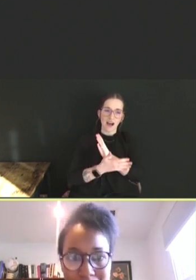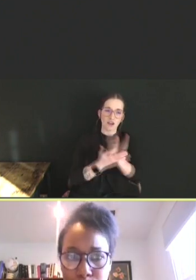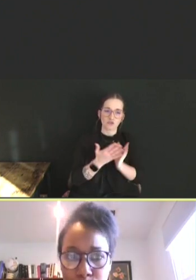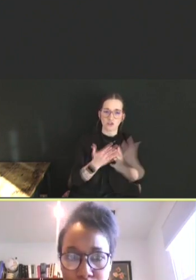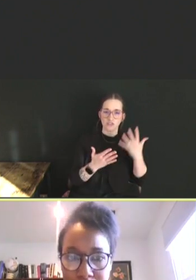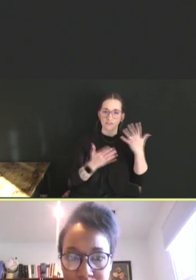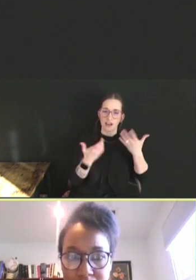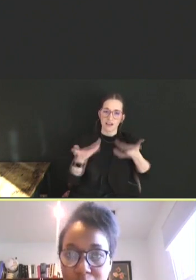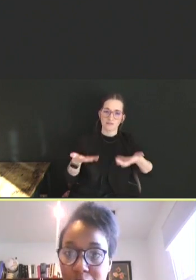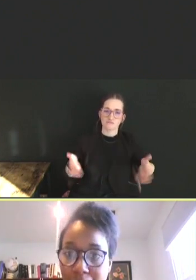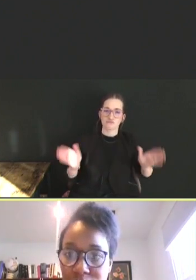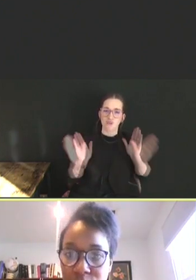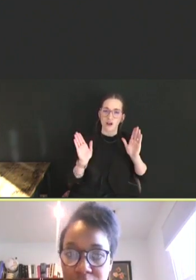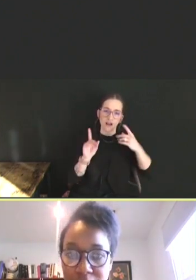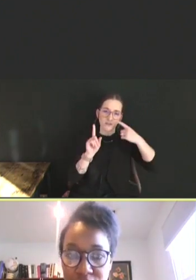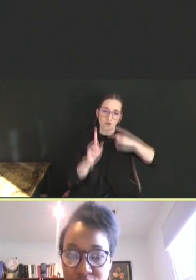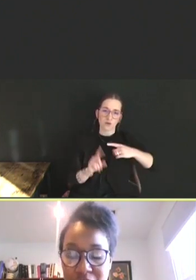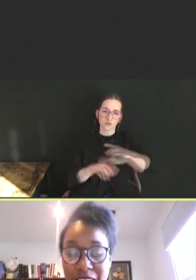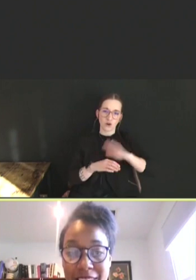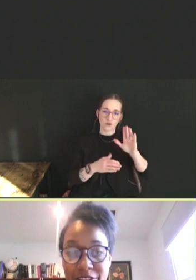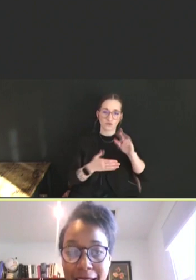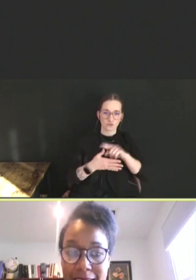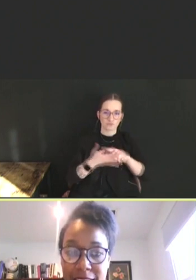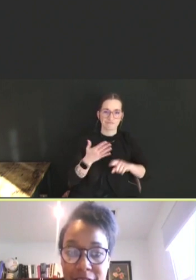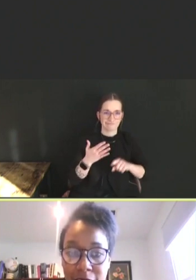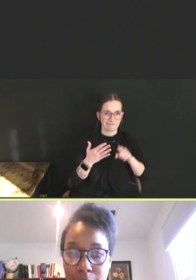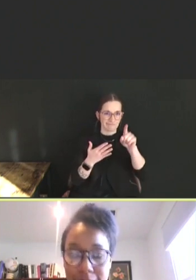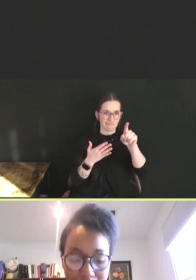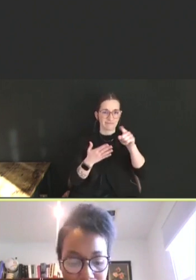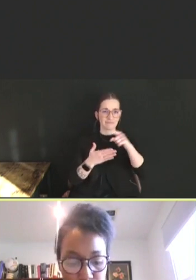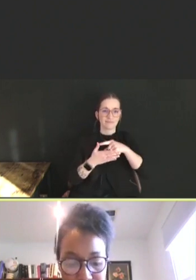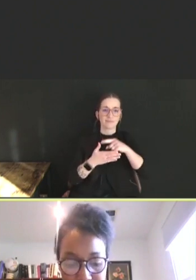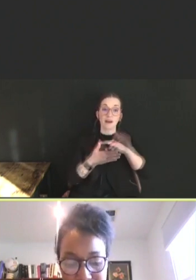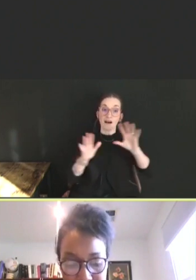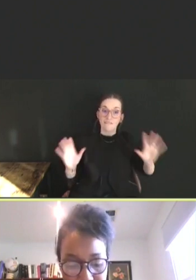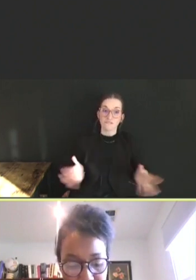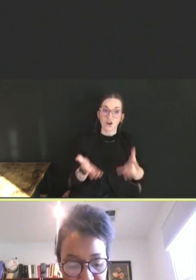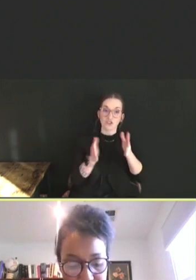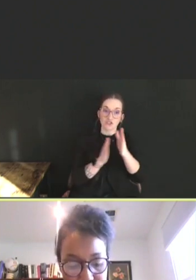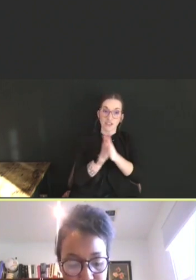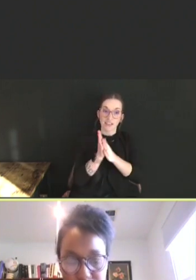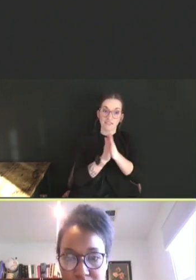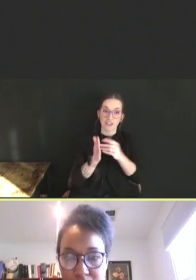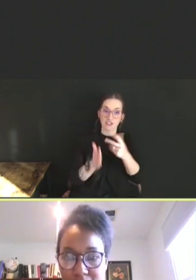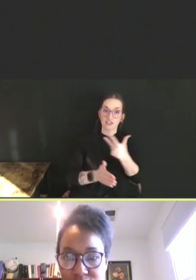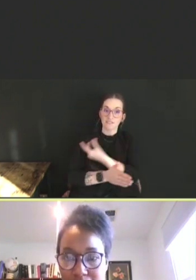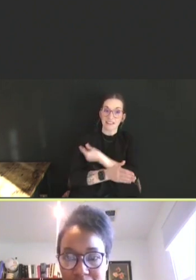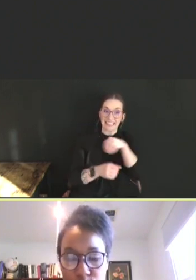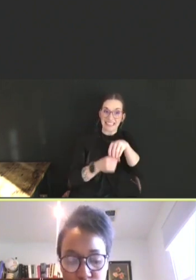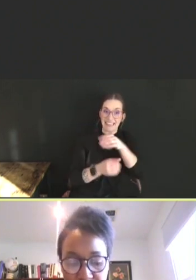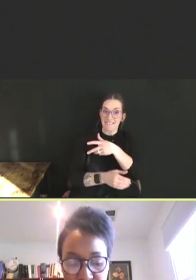Number one, foster innovation in vaccine development and related technologies, such as the creation